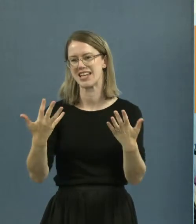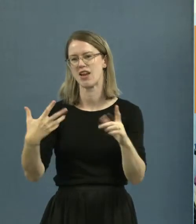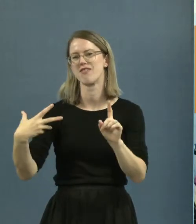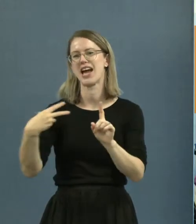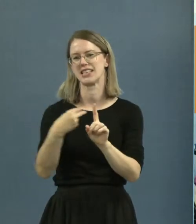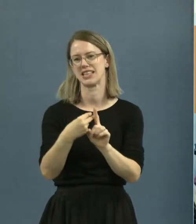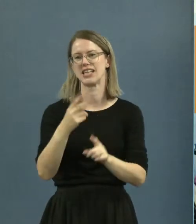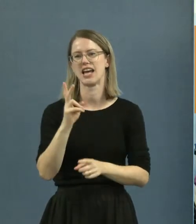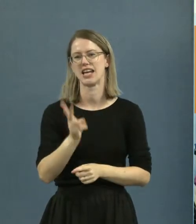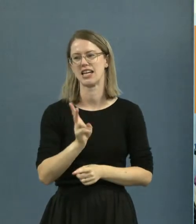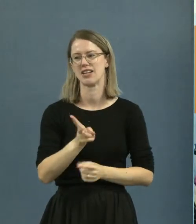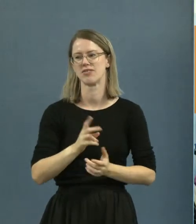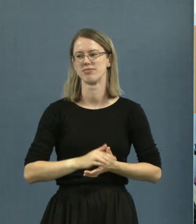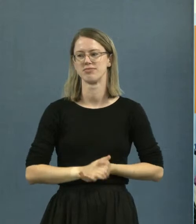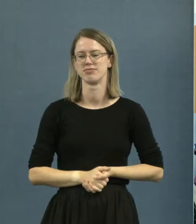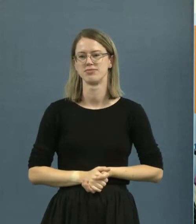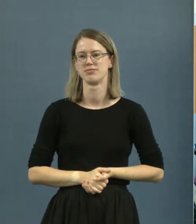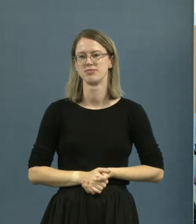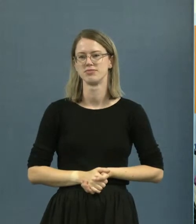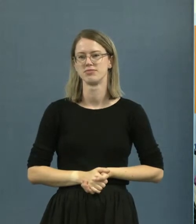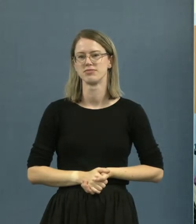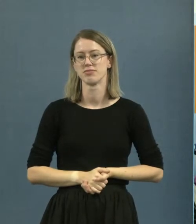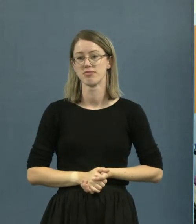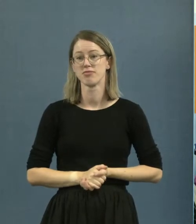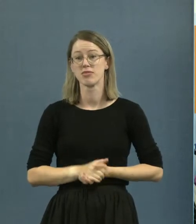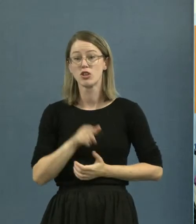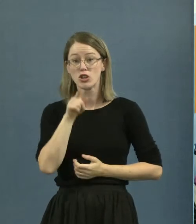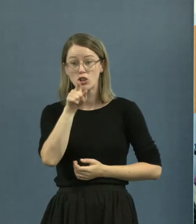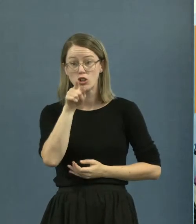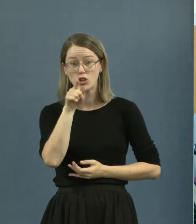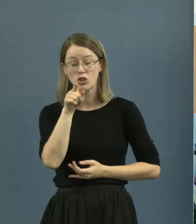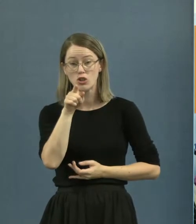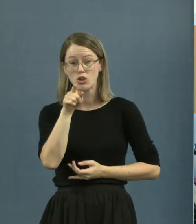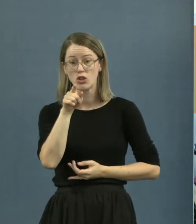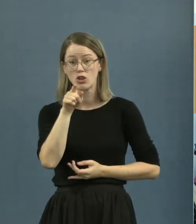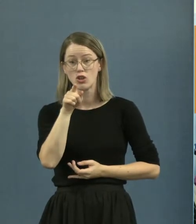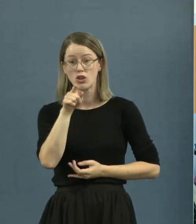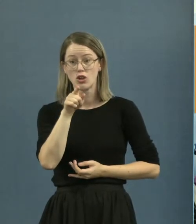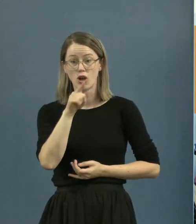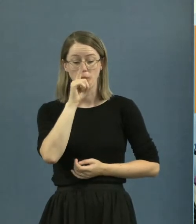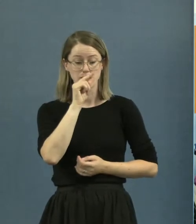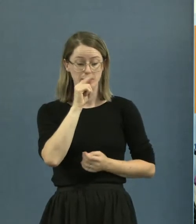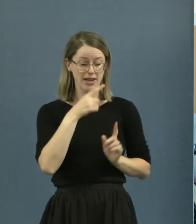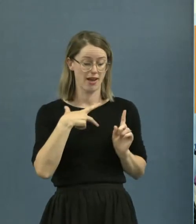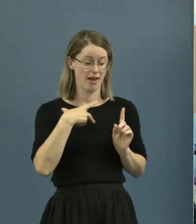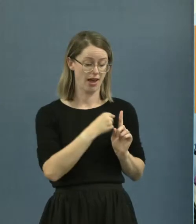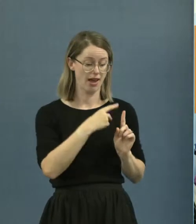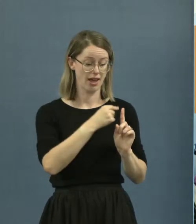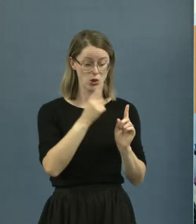getting a COVID vaccination. You can get infected even if